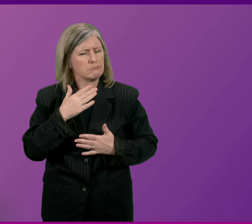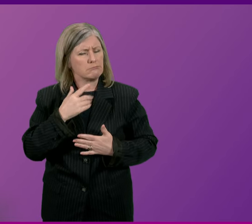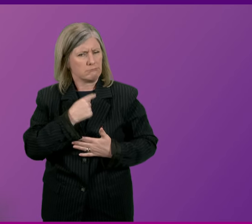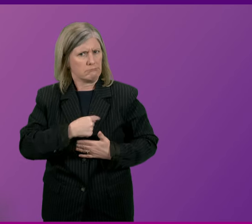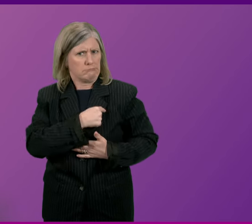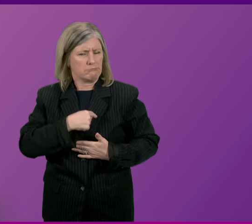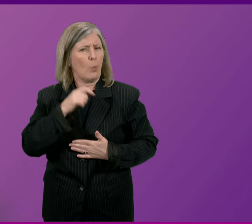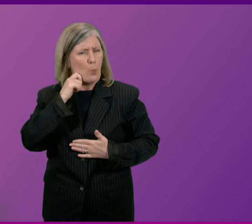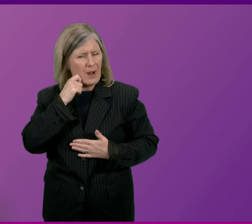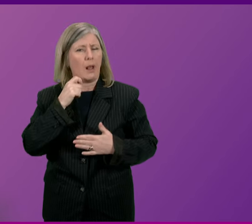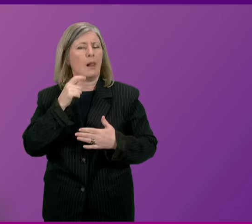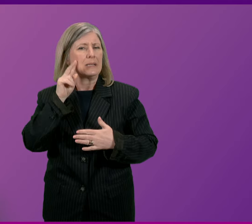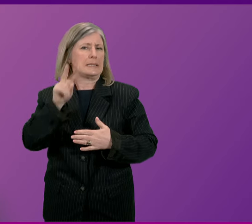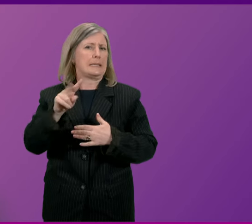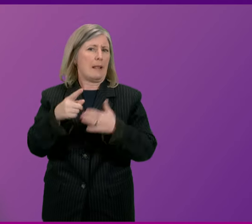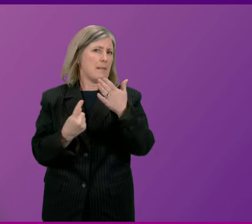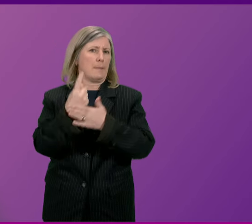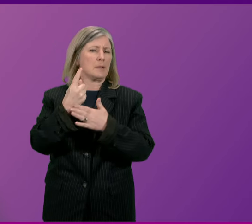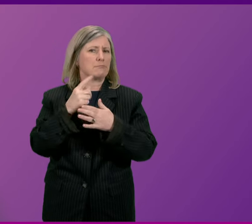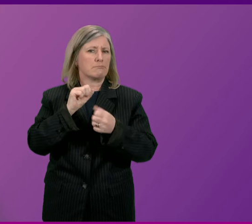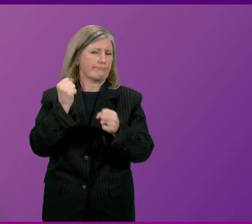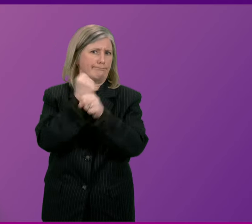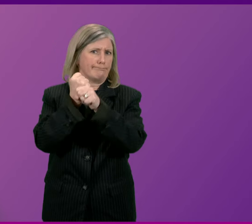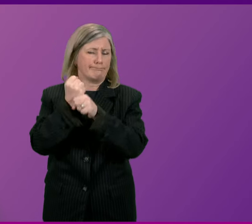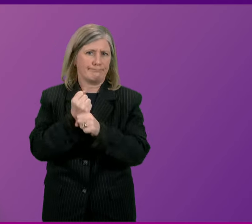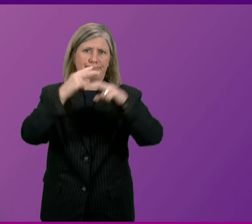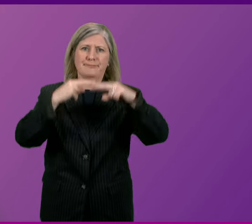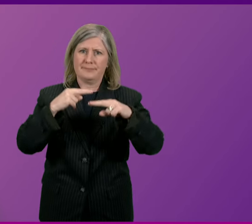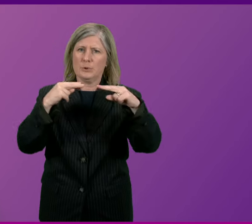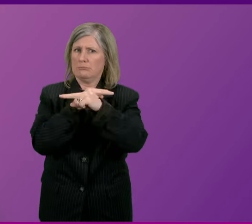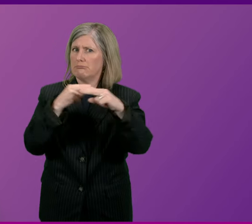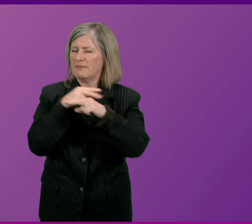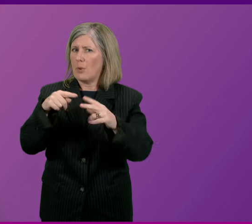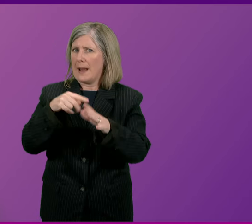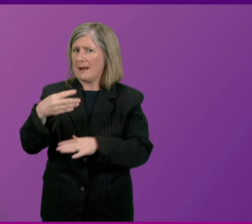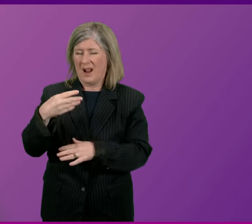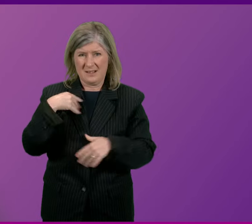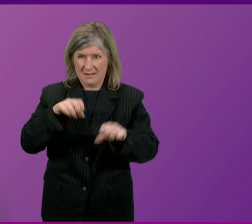from the origins of my first parliamentary campaign, for the 1992 election,